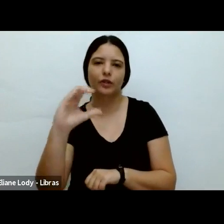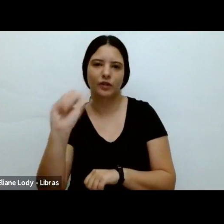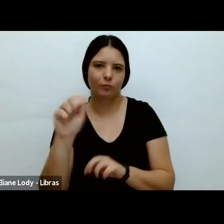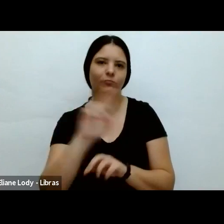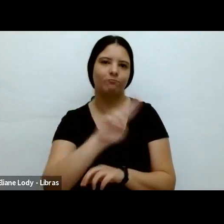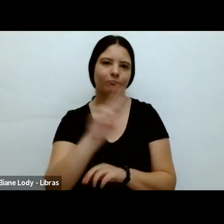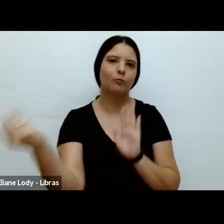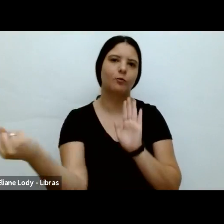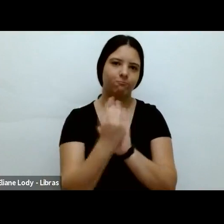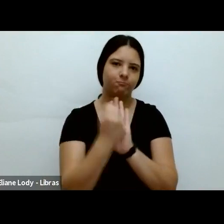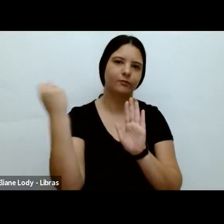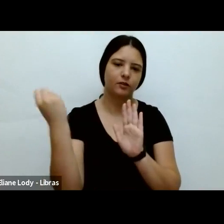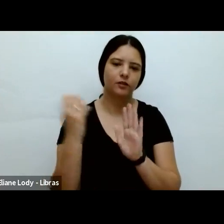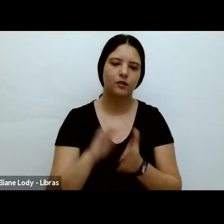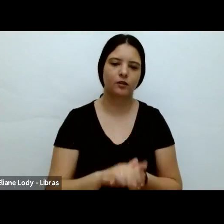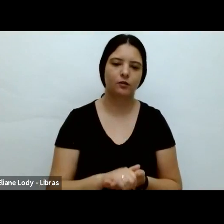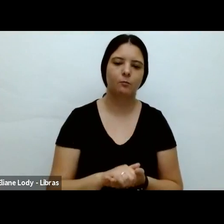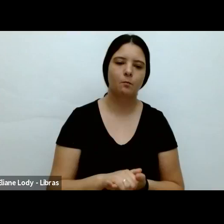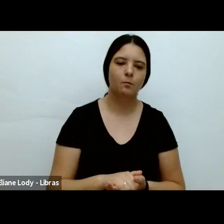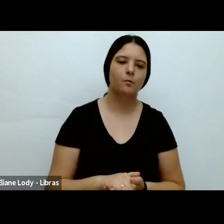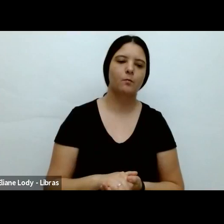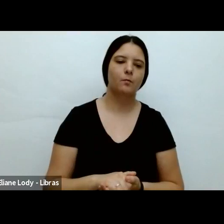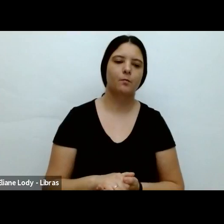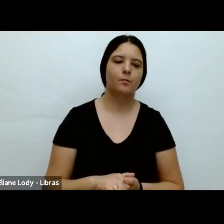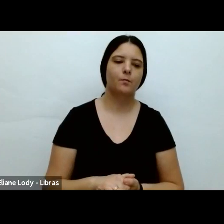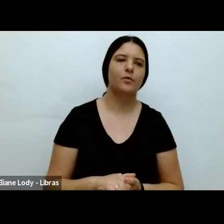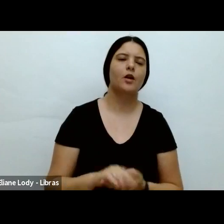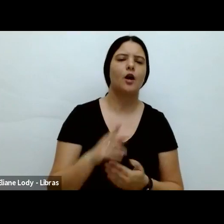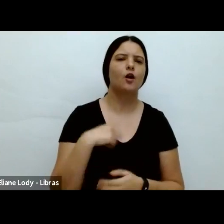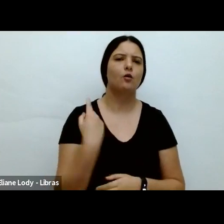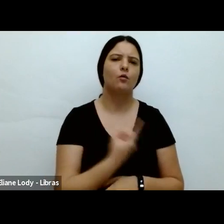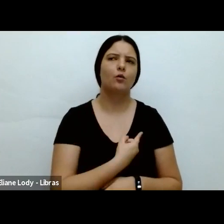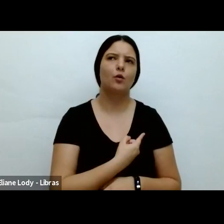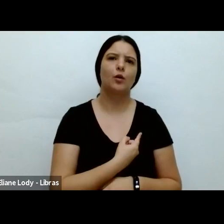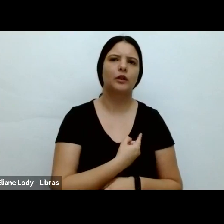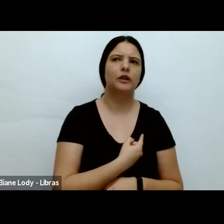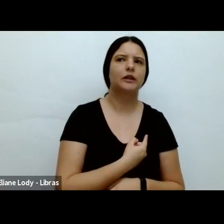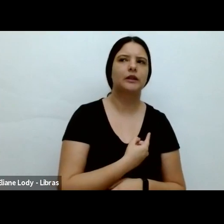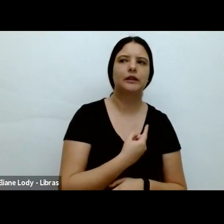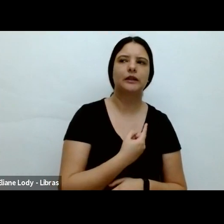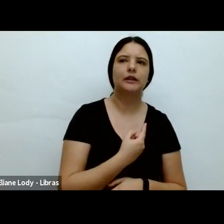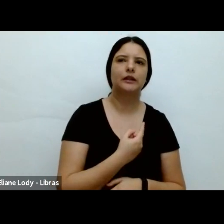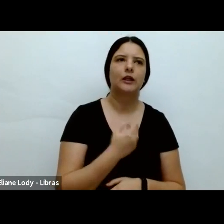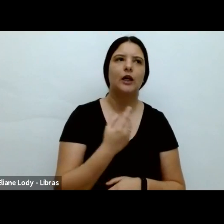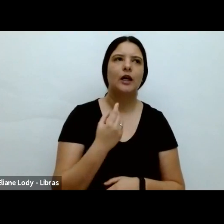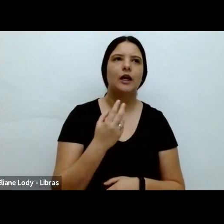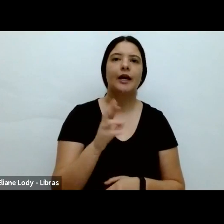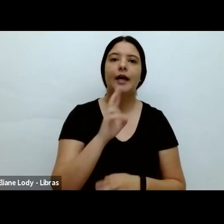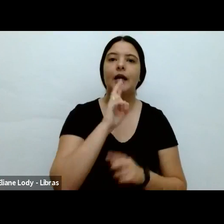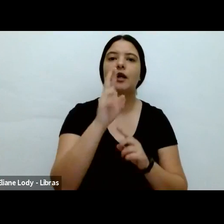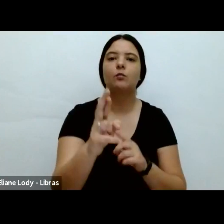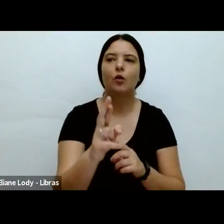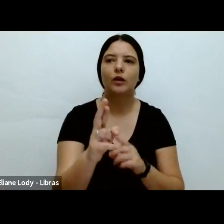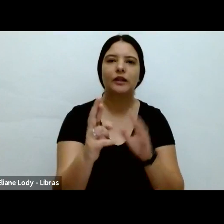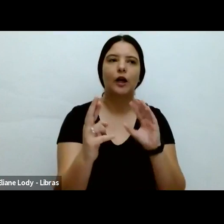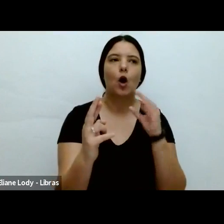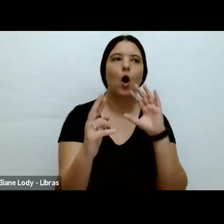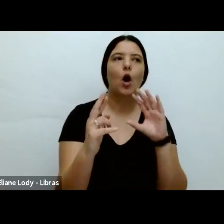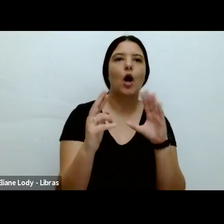We. We does not yet know We does not yet know. w how to solve the w how to solve the contradiction or w how to solve the contradiction